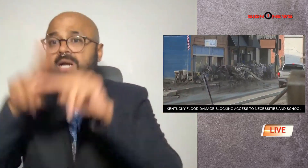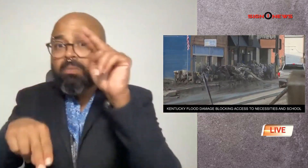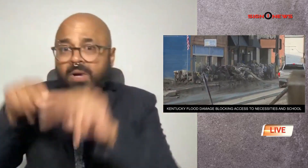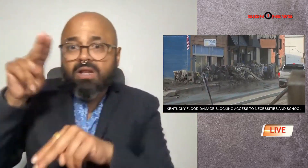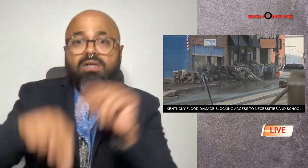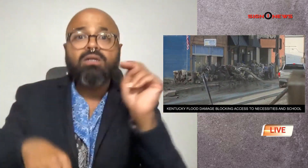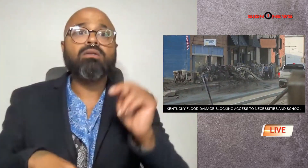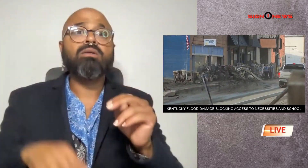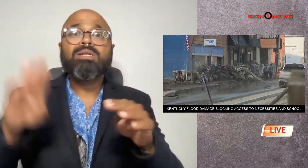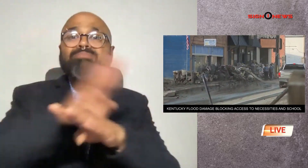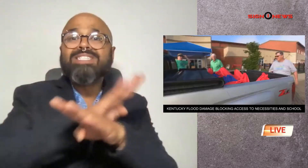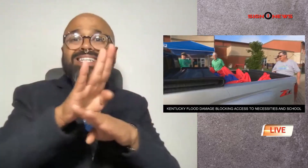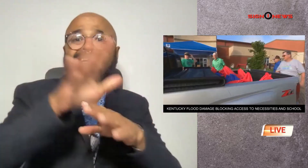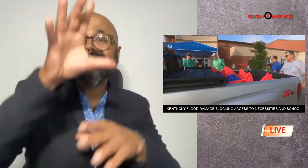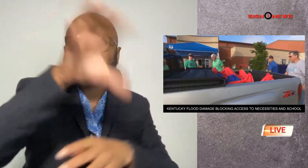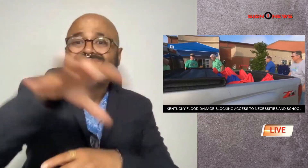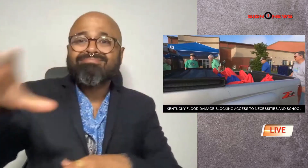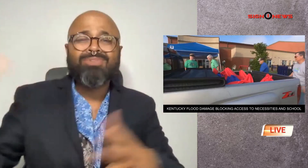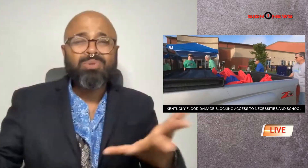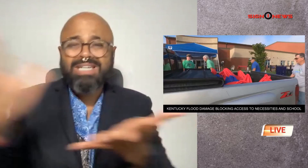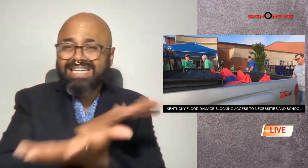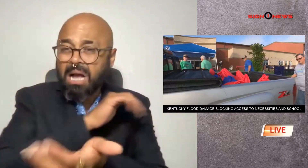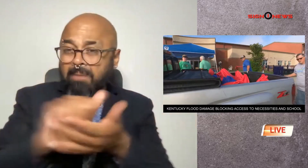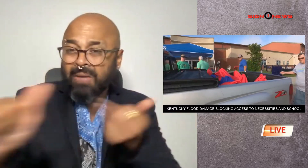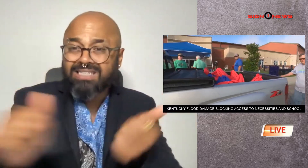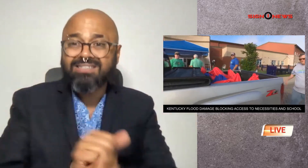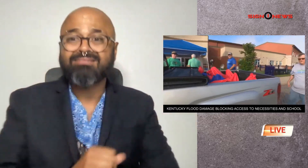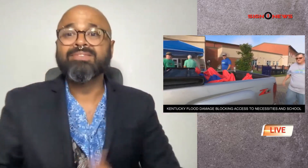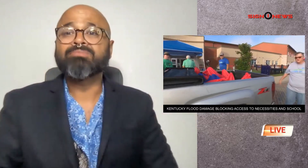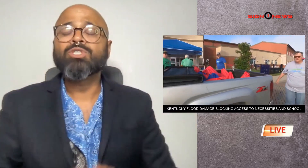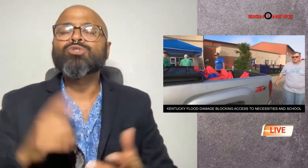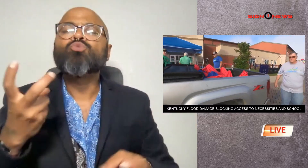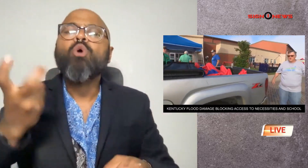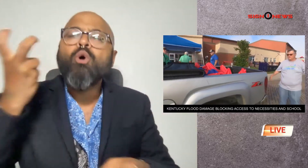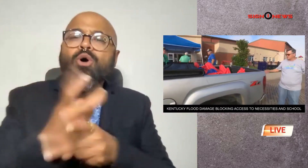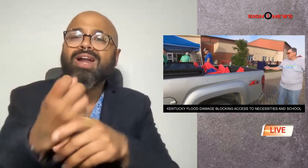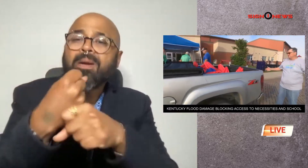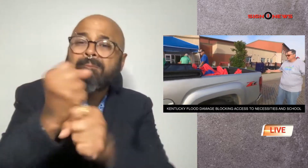because so many schools government buildings and businesses are damaged